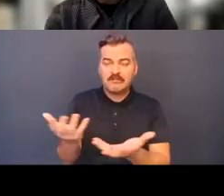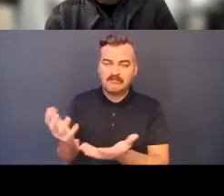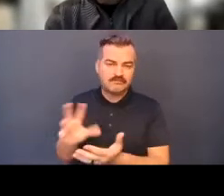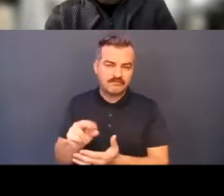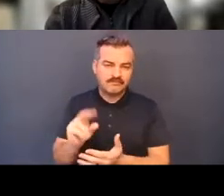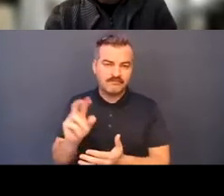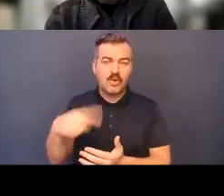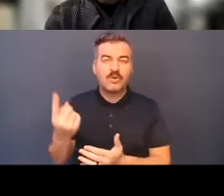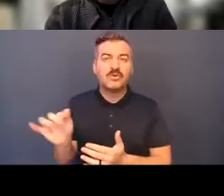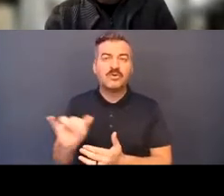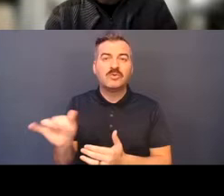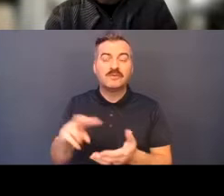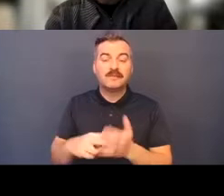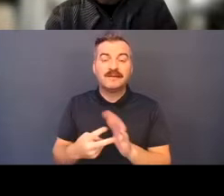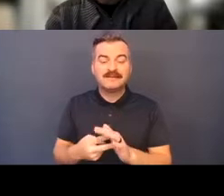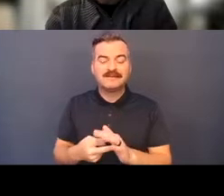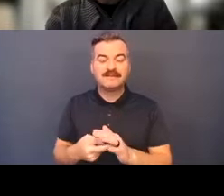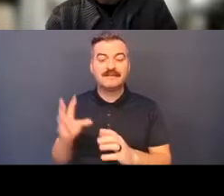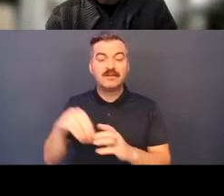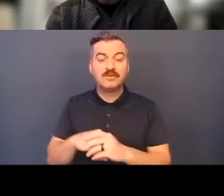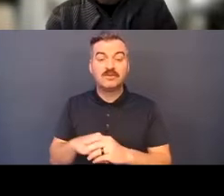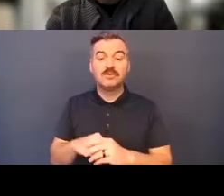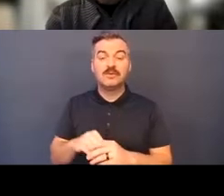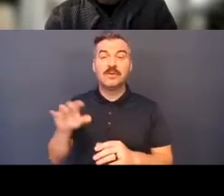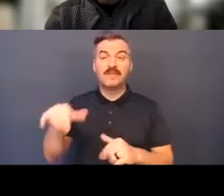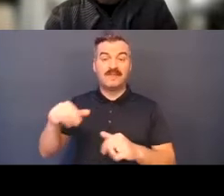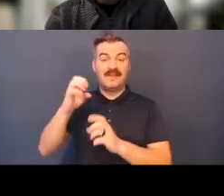systems, but extending to include 15:38:47 the built environment, as described